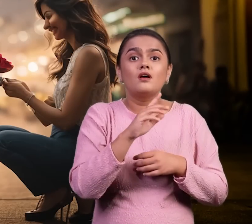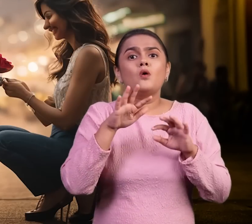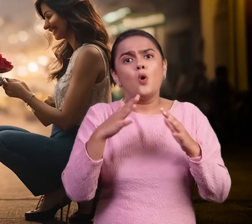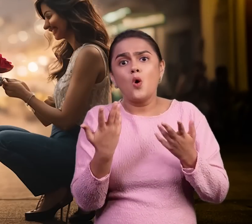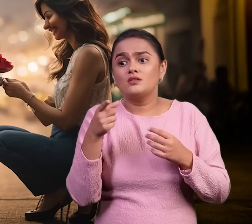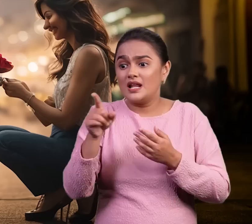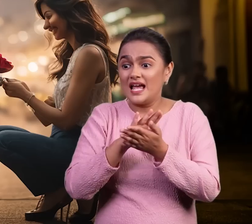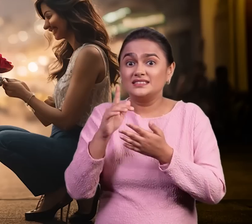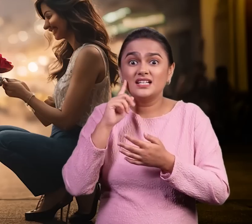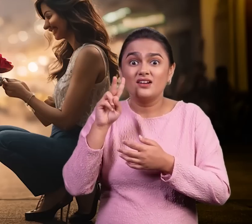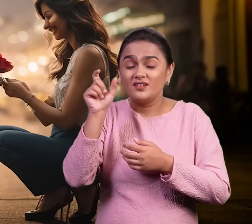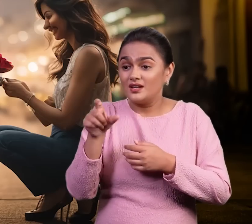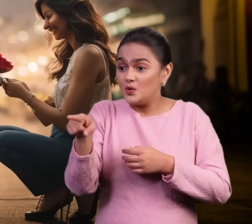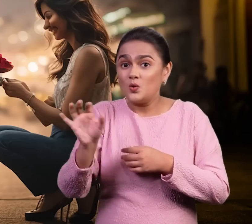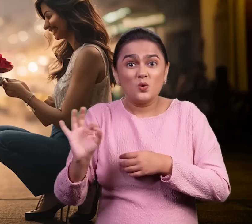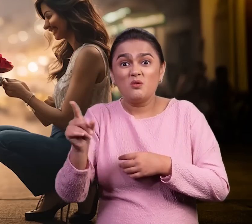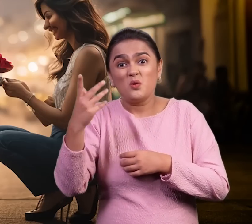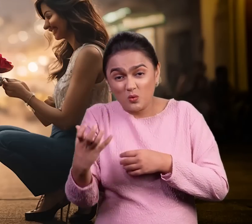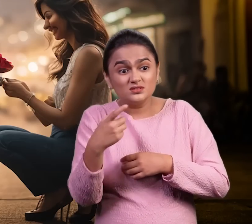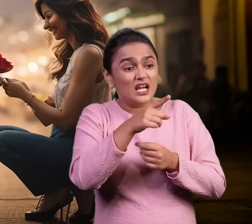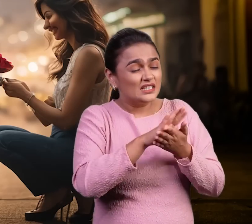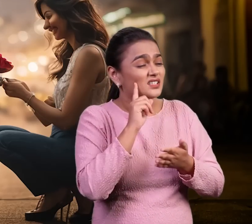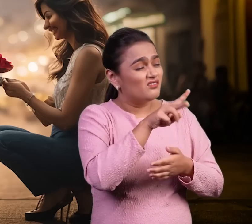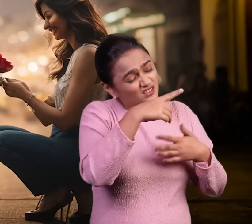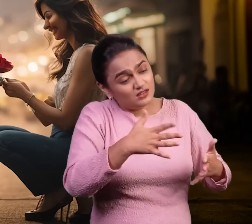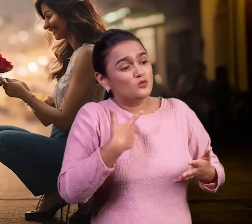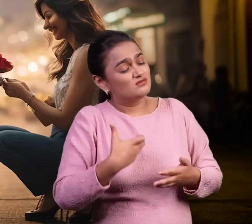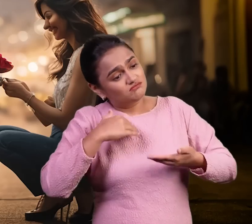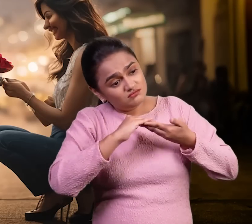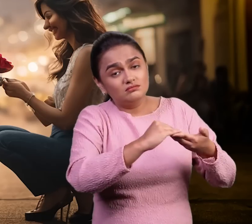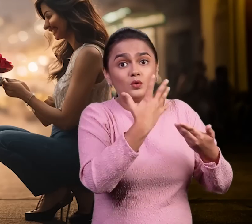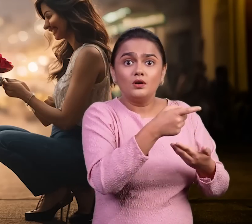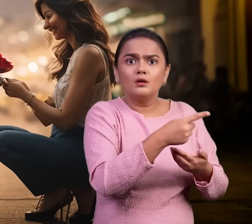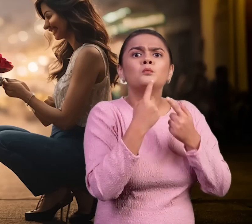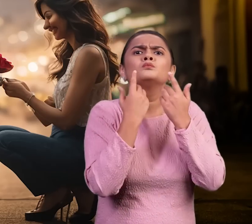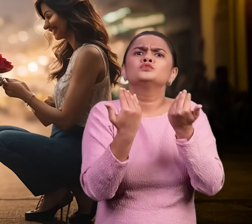or an HIV-negative person wants to marry an HIV-positive person, it is absolutely possible.